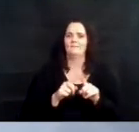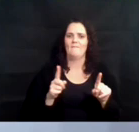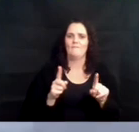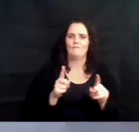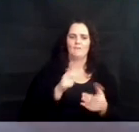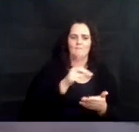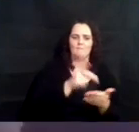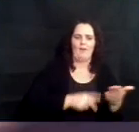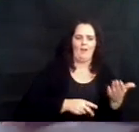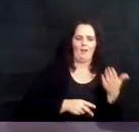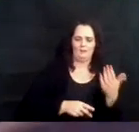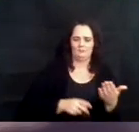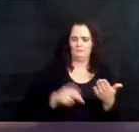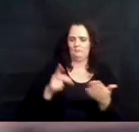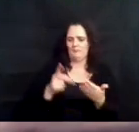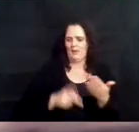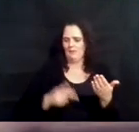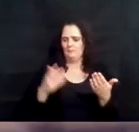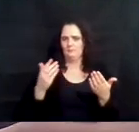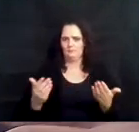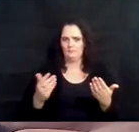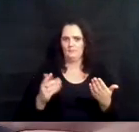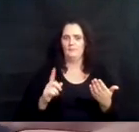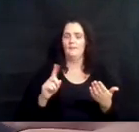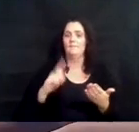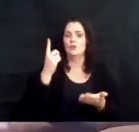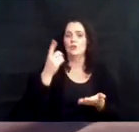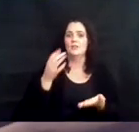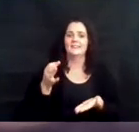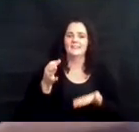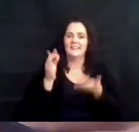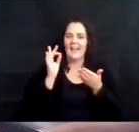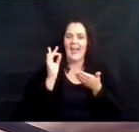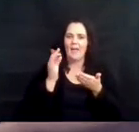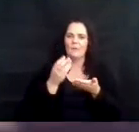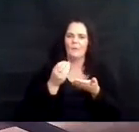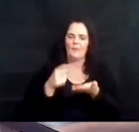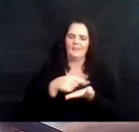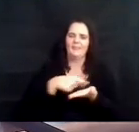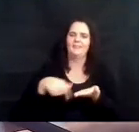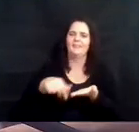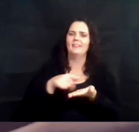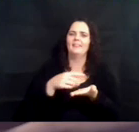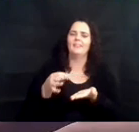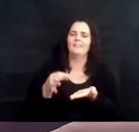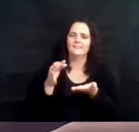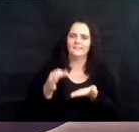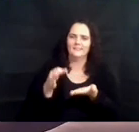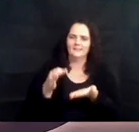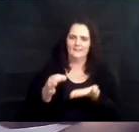So, I'm gonna imagine the teacup and saucer as one part and I'm going to imagine the cast shadow as a second part.